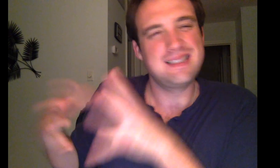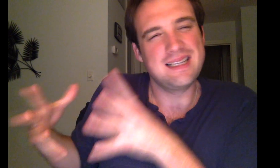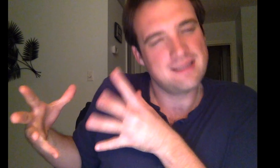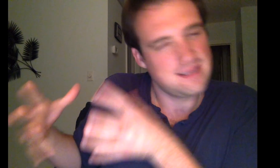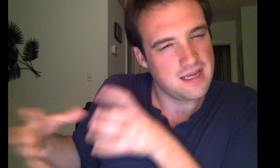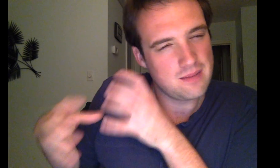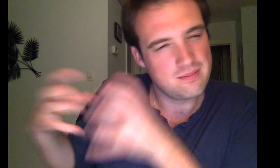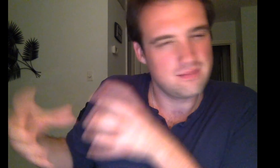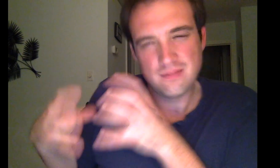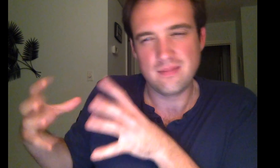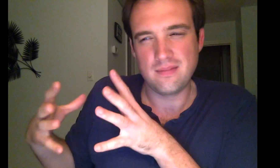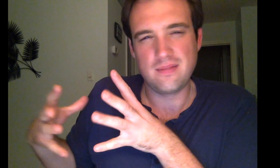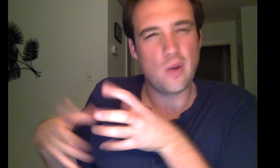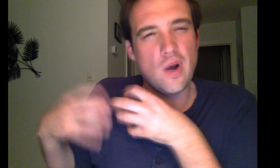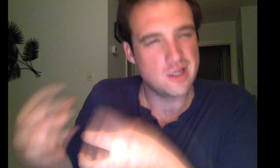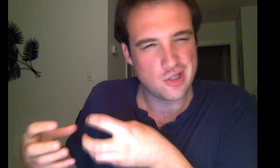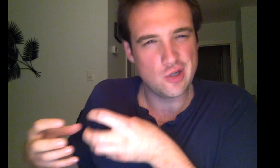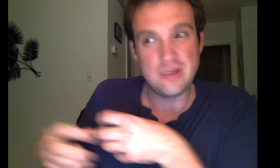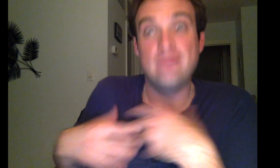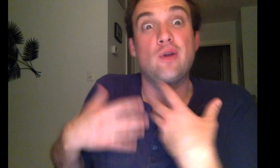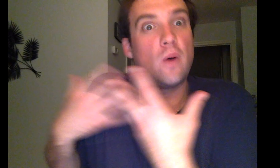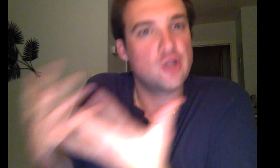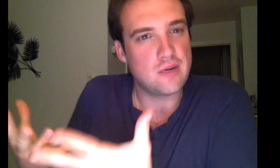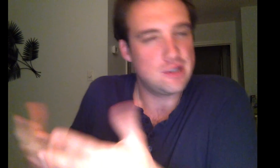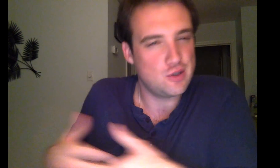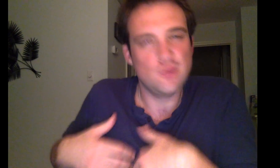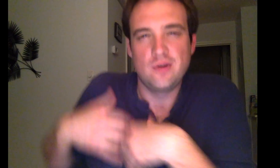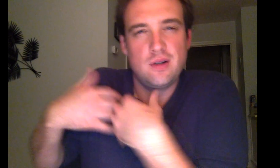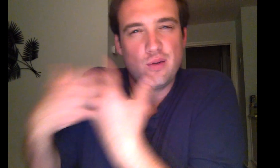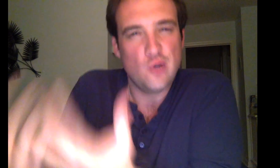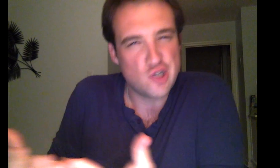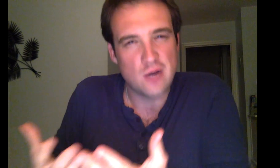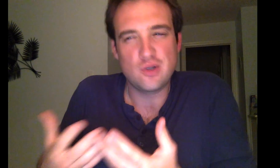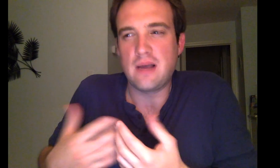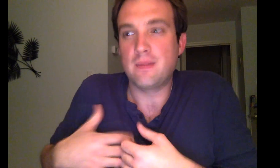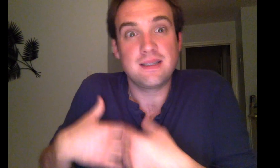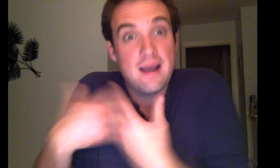they didn't seem like they wanted to, even though I tried to reach out to them and say,